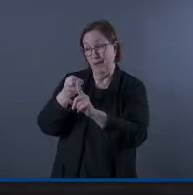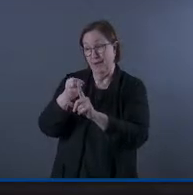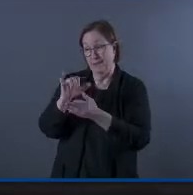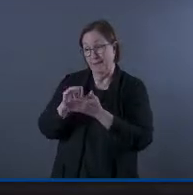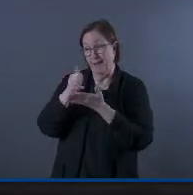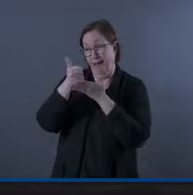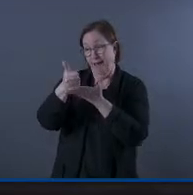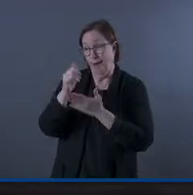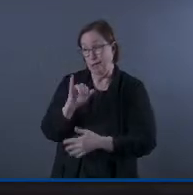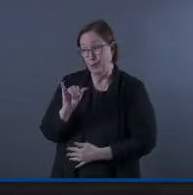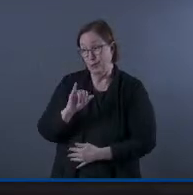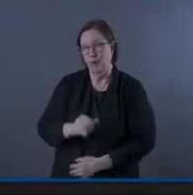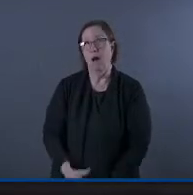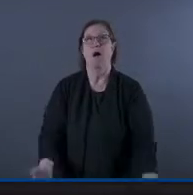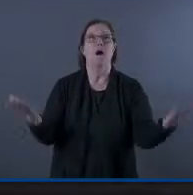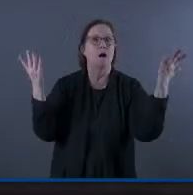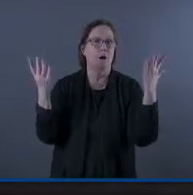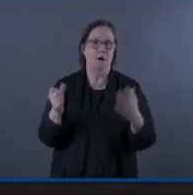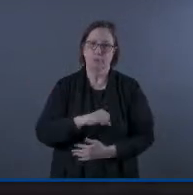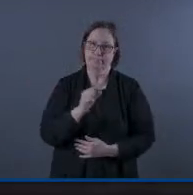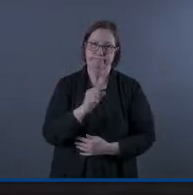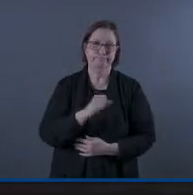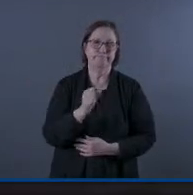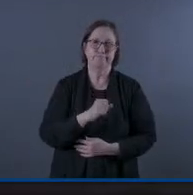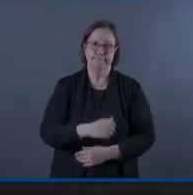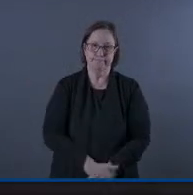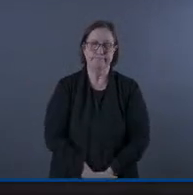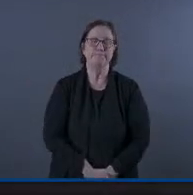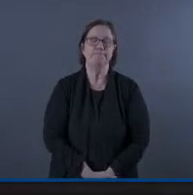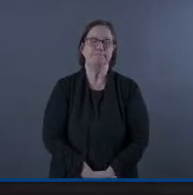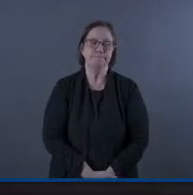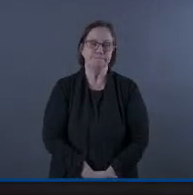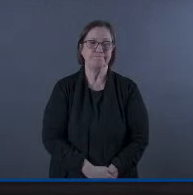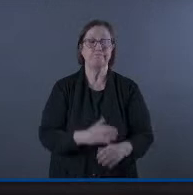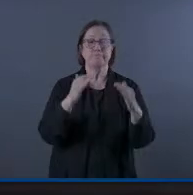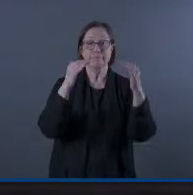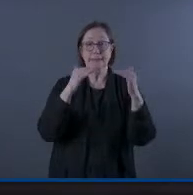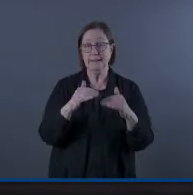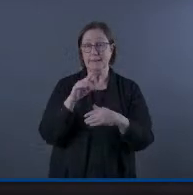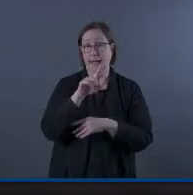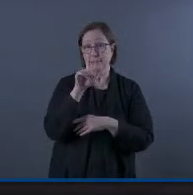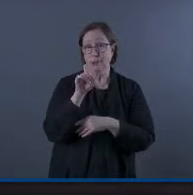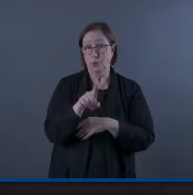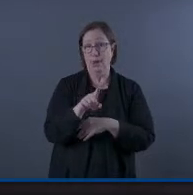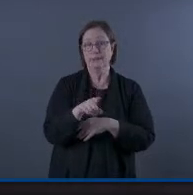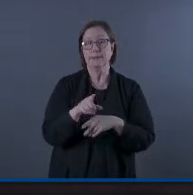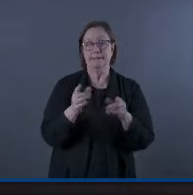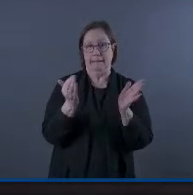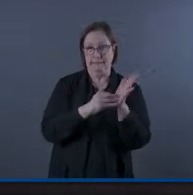Oh, yeah, absolutely. Yeah, next question for you. And I think this is actually